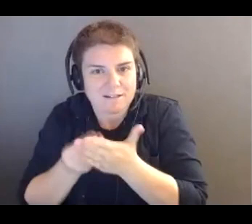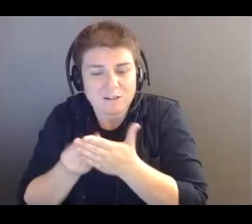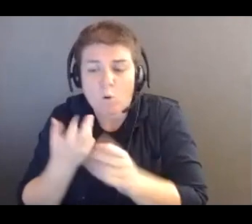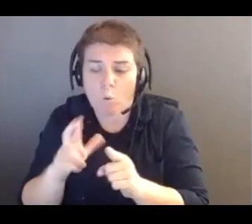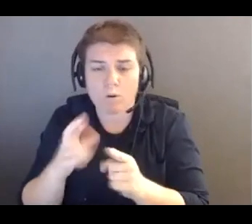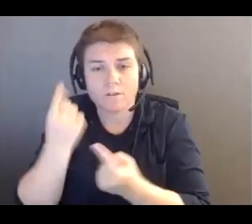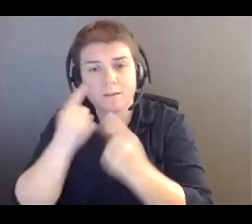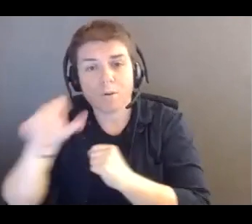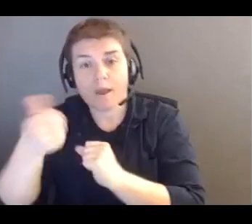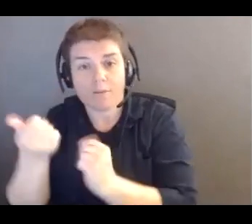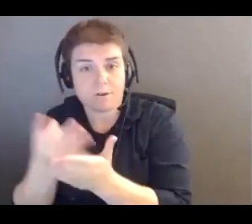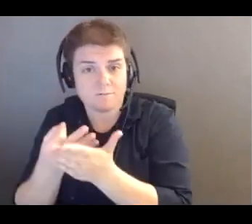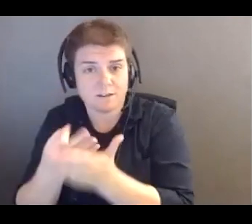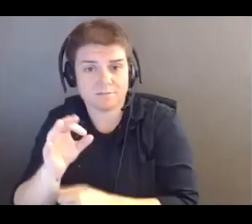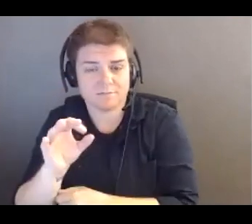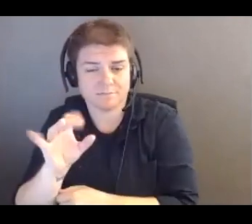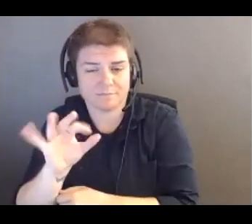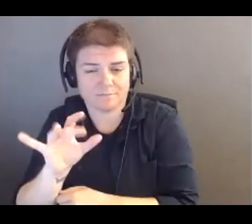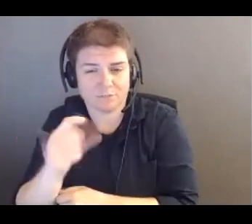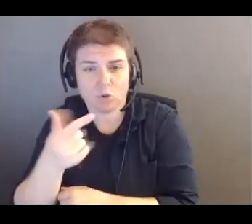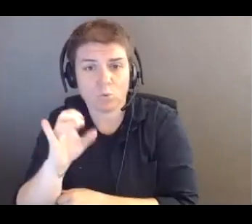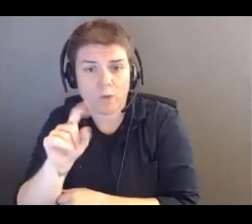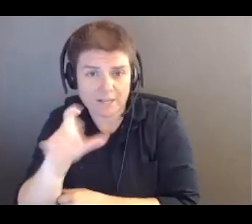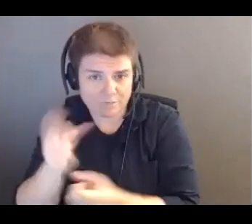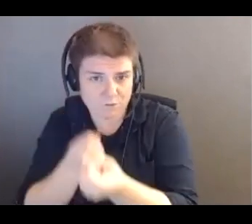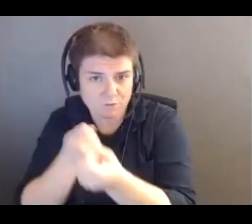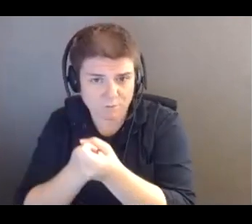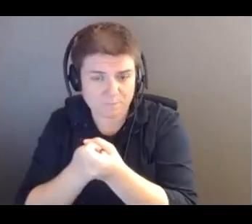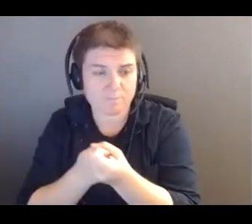budget. Your best chances are to apply with the project you've done the best planning